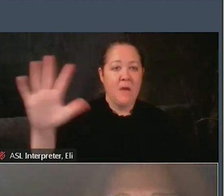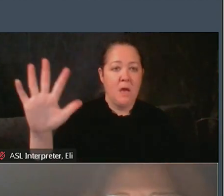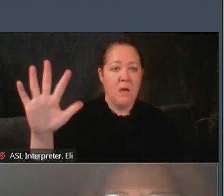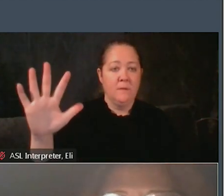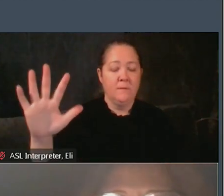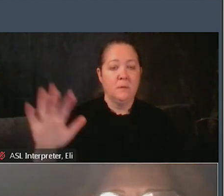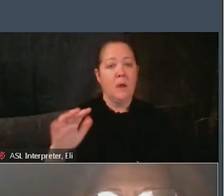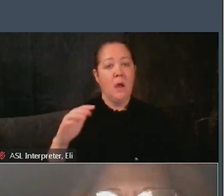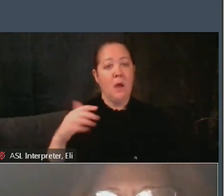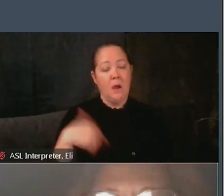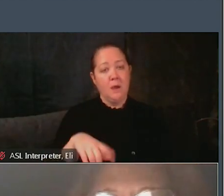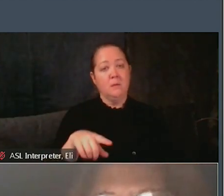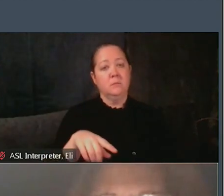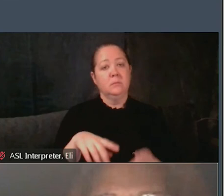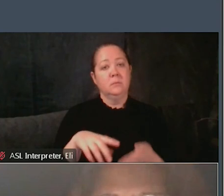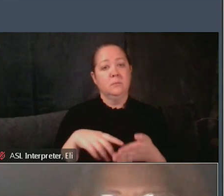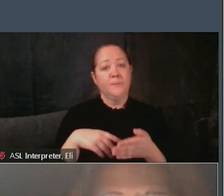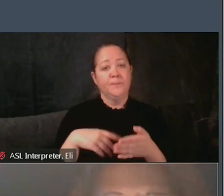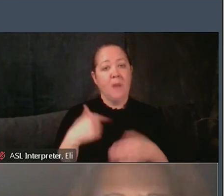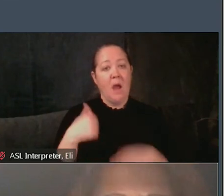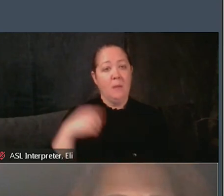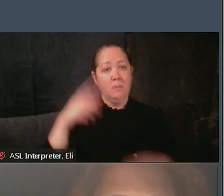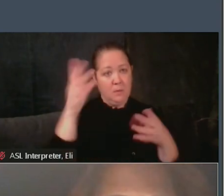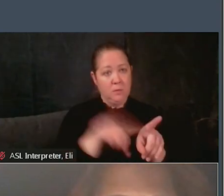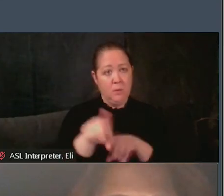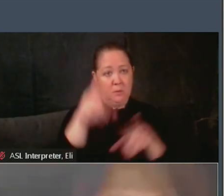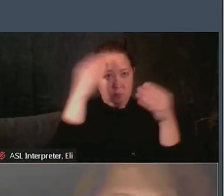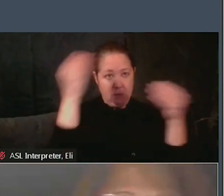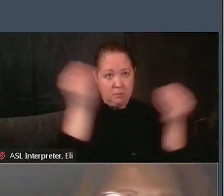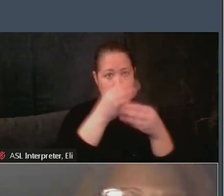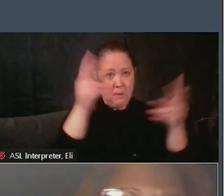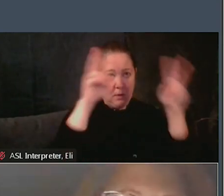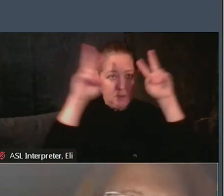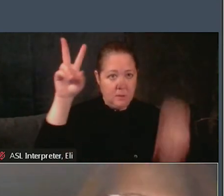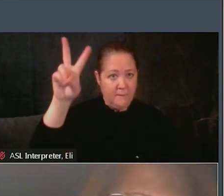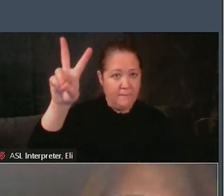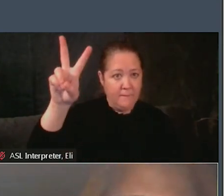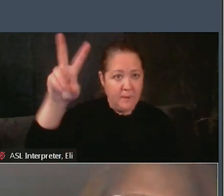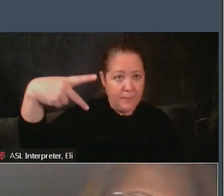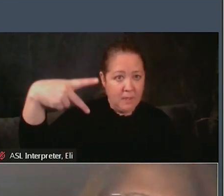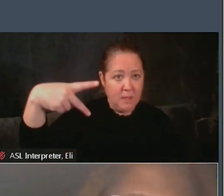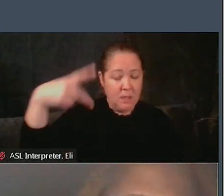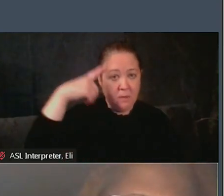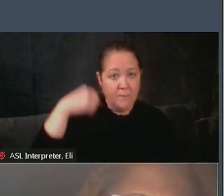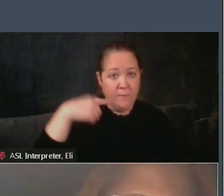And I just want to say that I am the vice president of the coalition of terms of civic association. I'm also officer Wellborn and I'm going to let the school